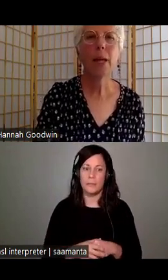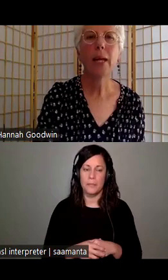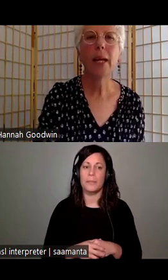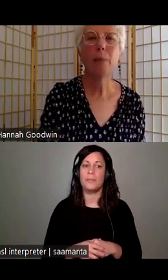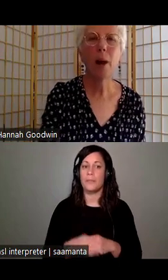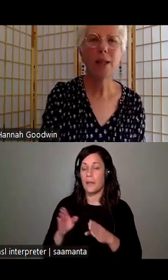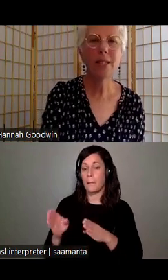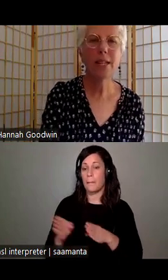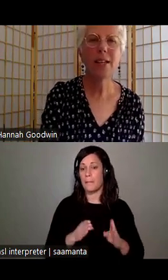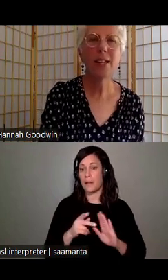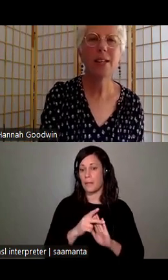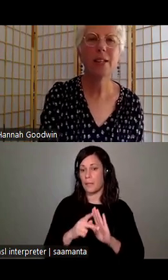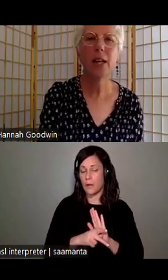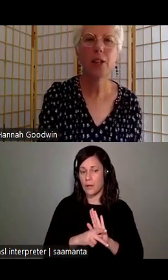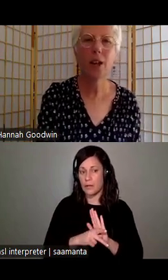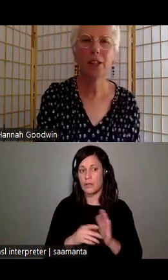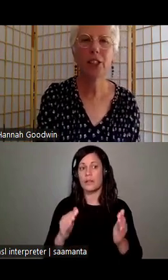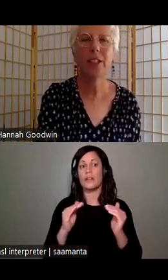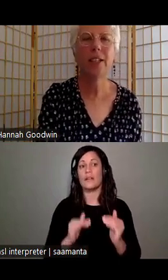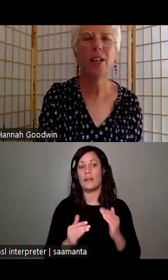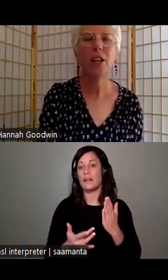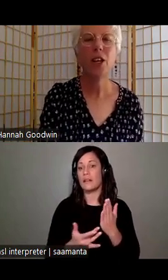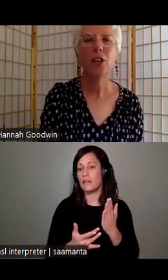planning and policy, technology,